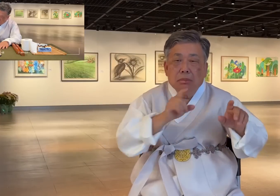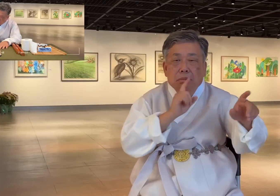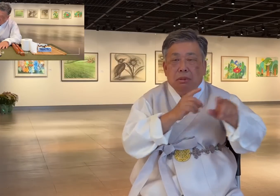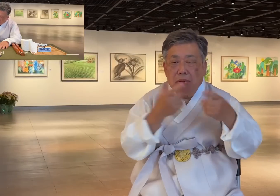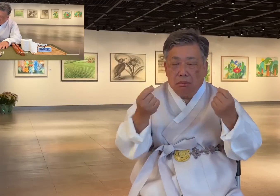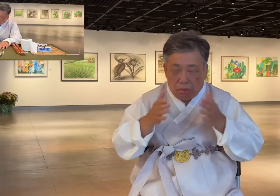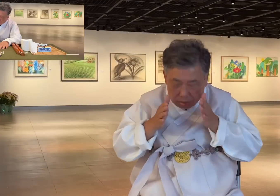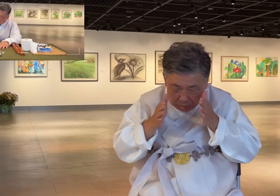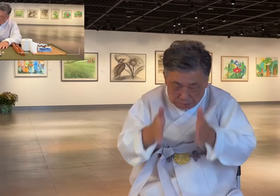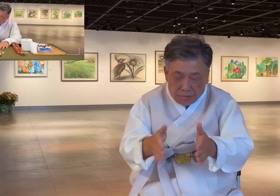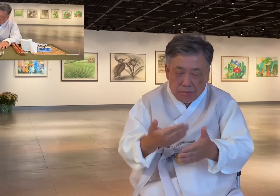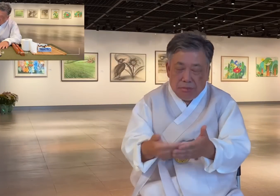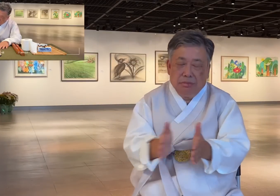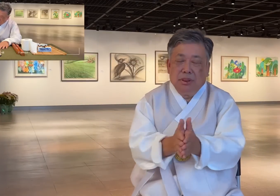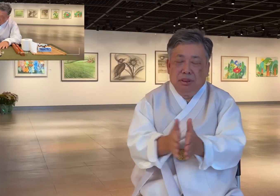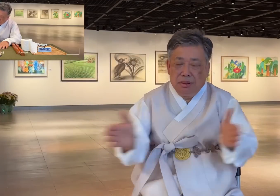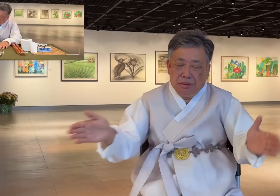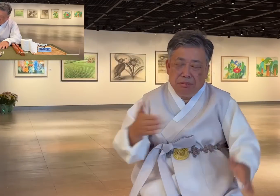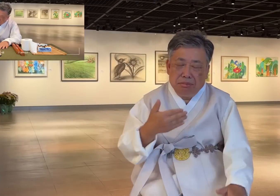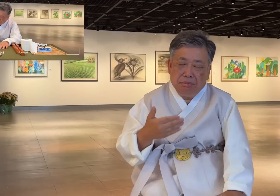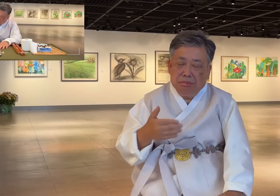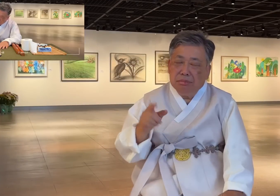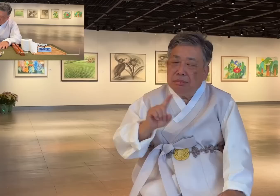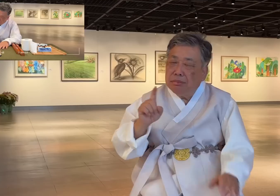focus solely on my paintings.